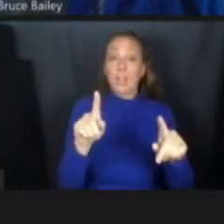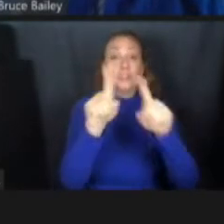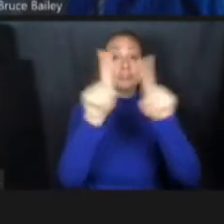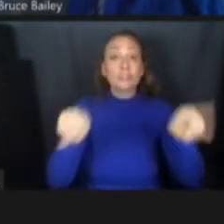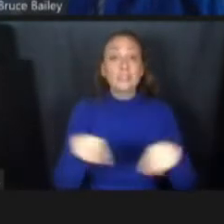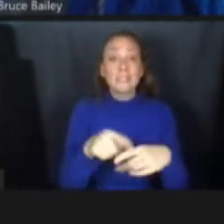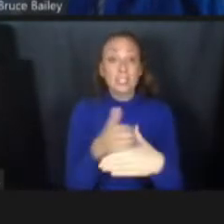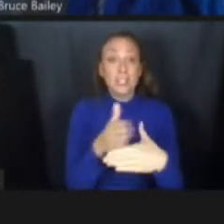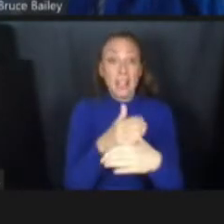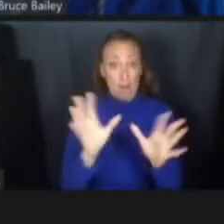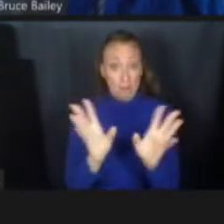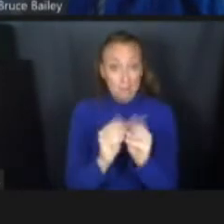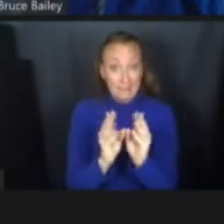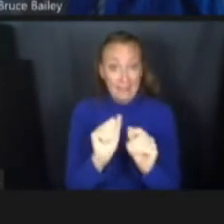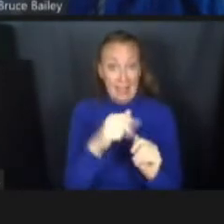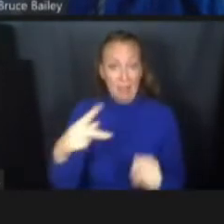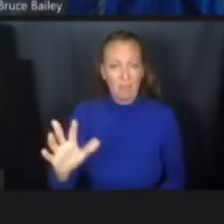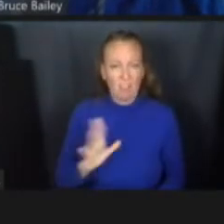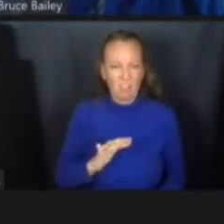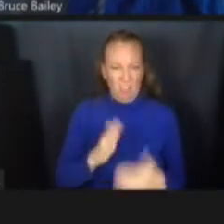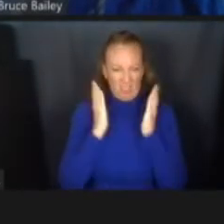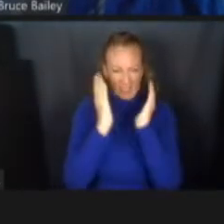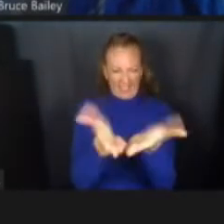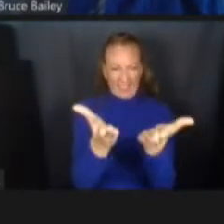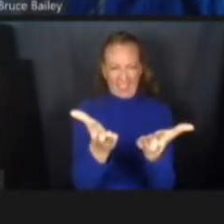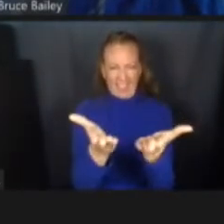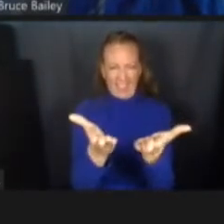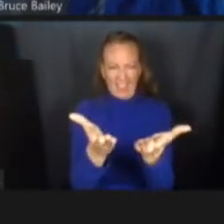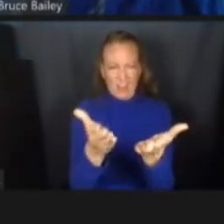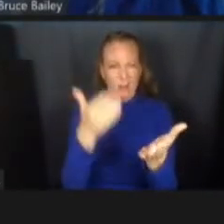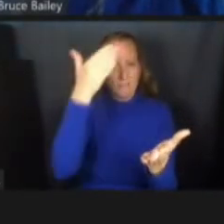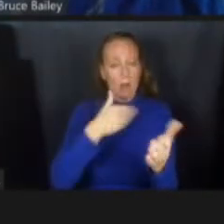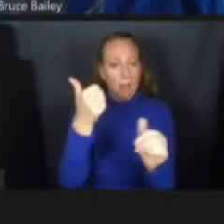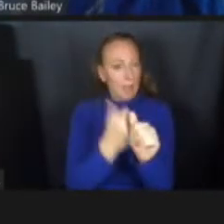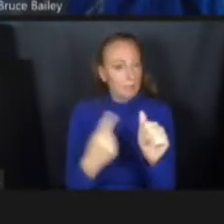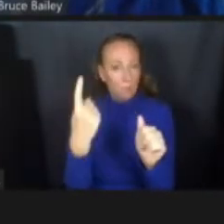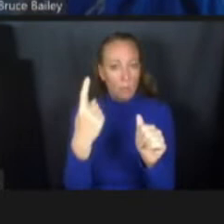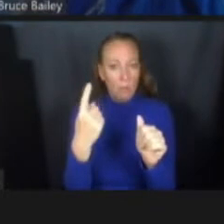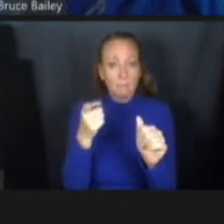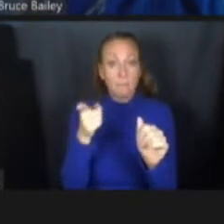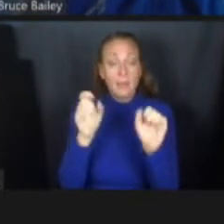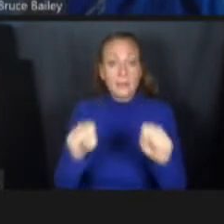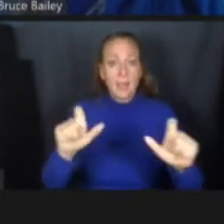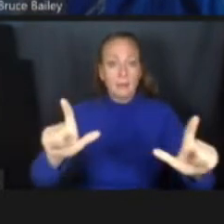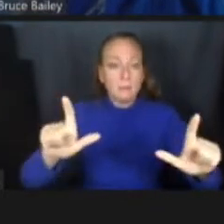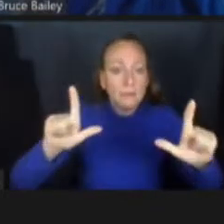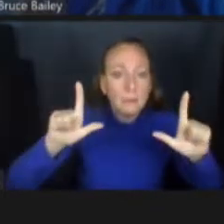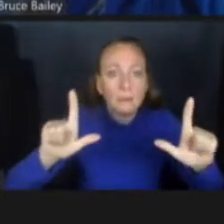puts the content right in front of each meeting attendee. Who can move the monitor closer if they need to.